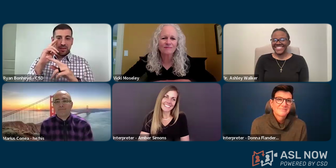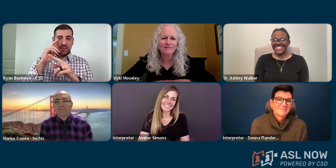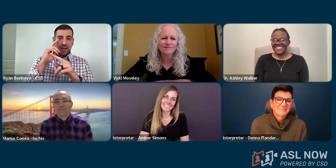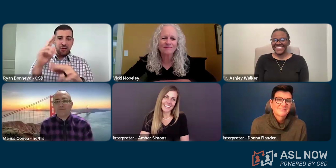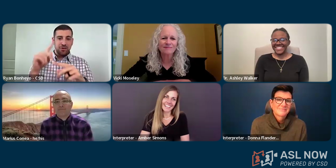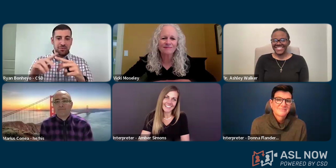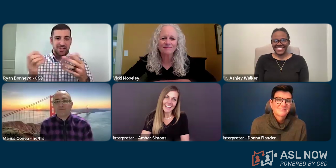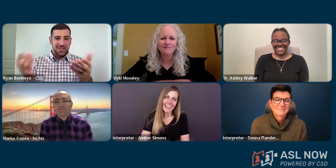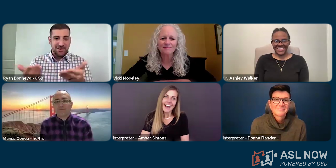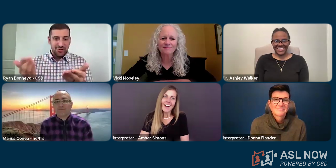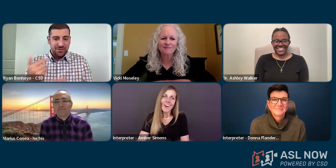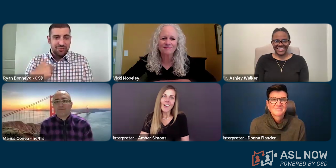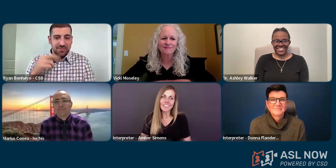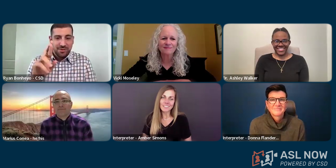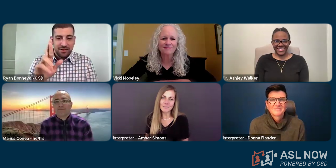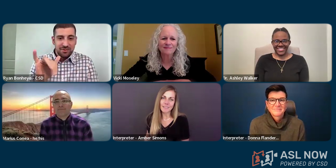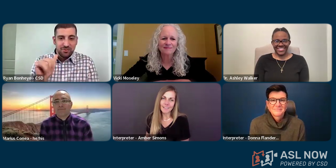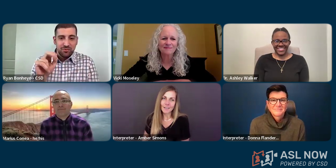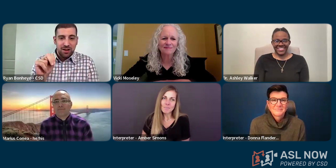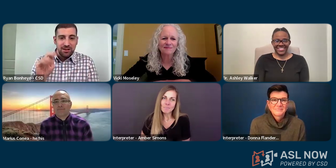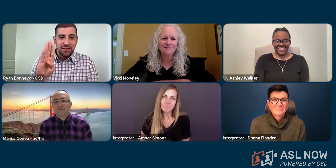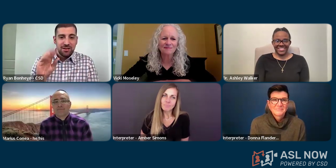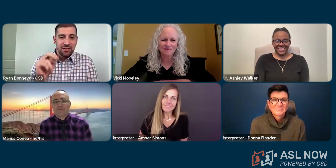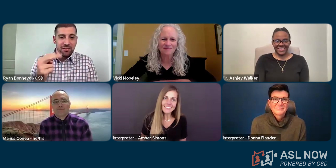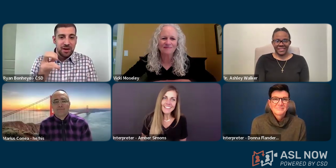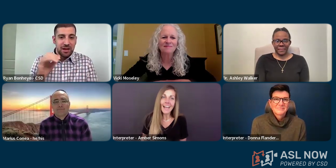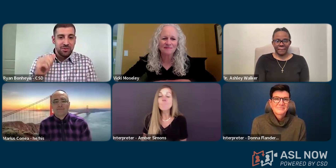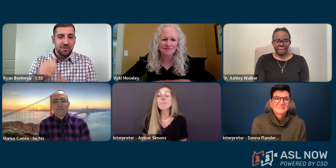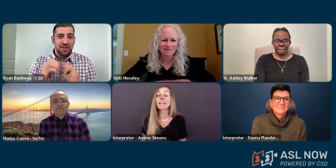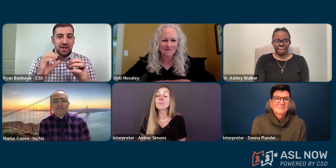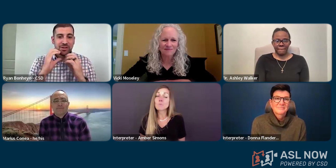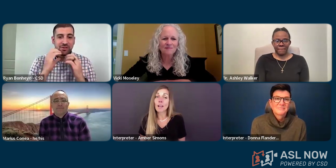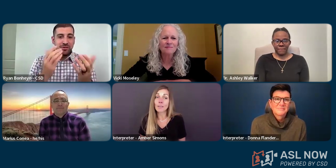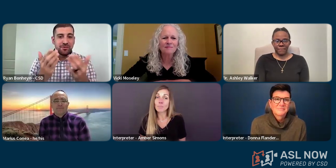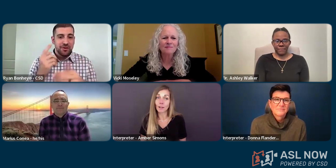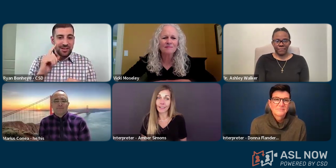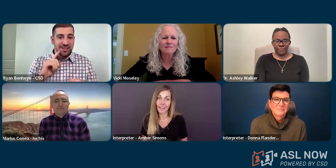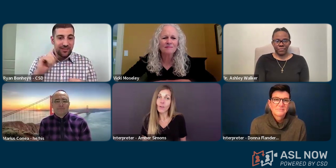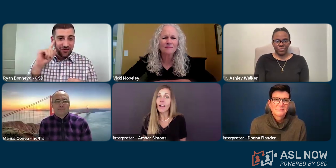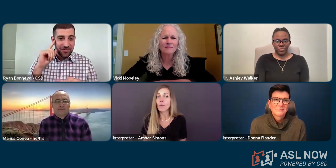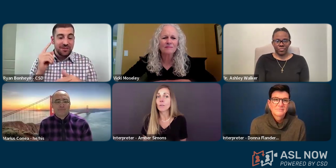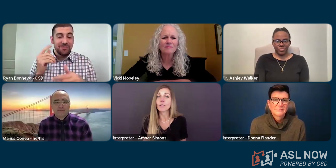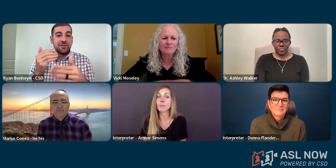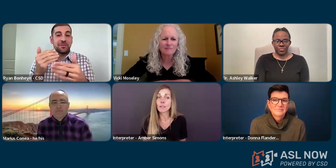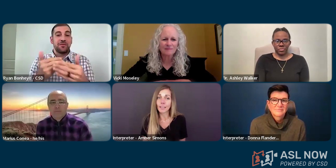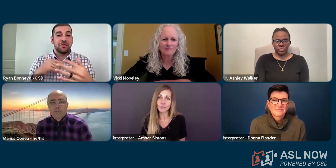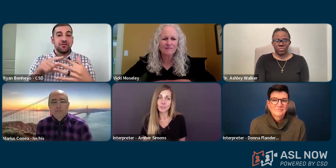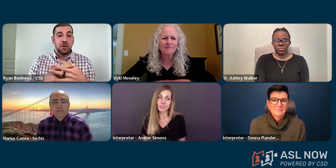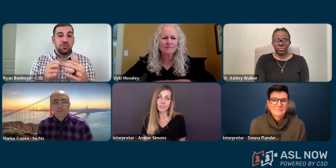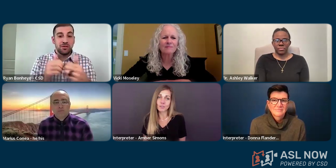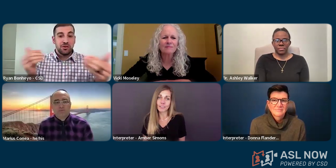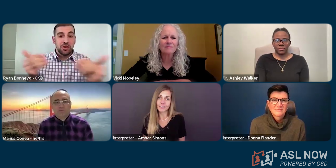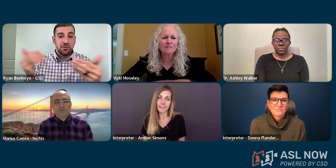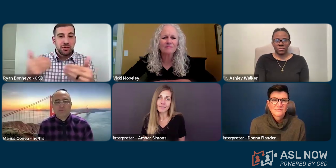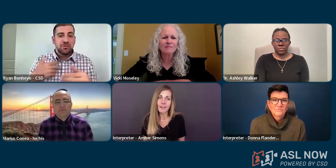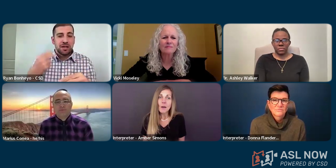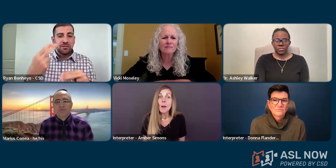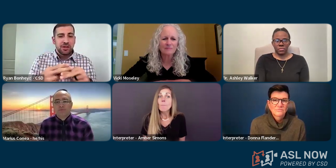Thanks, Jen. Honored to be here. My name is Ryan Bonheyo. I work for Communication Services for the Deaf.